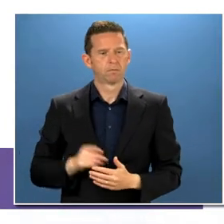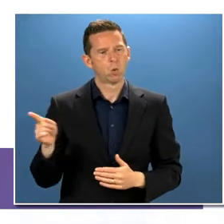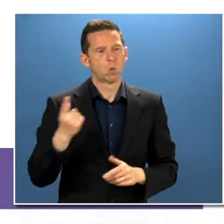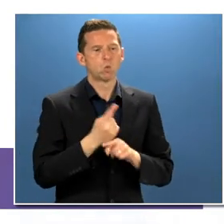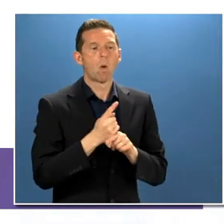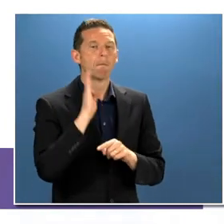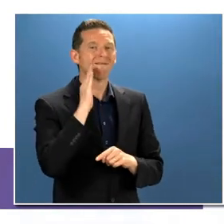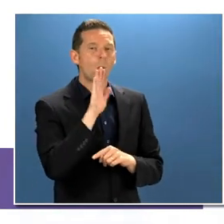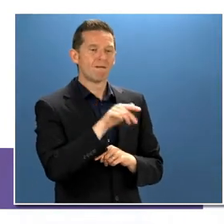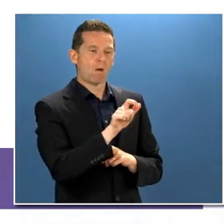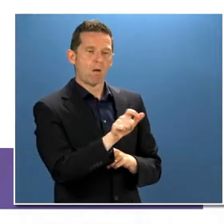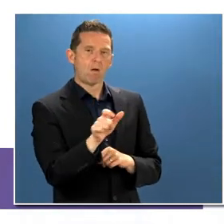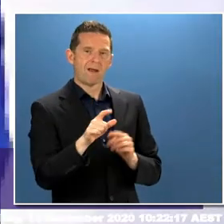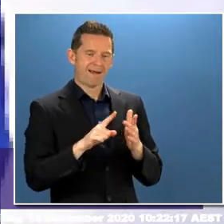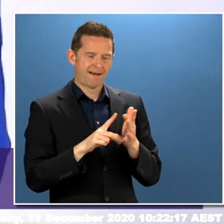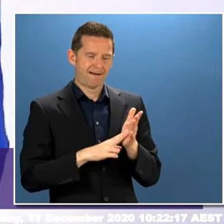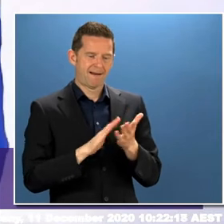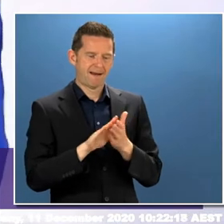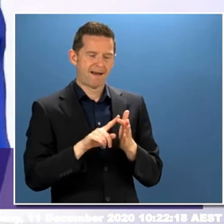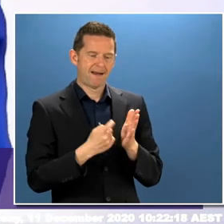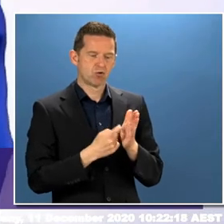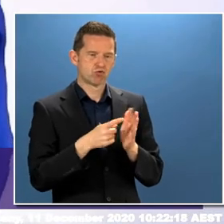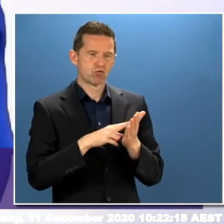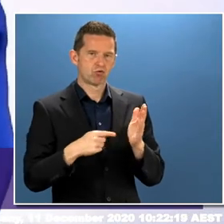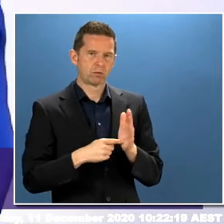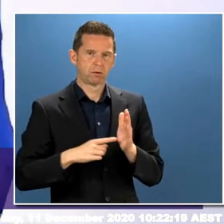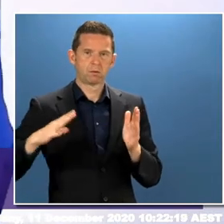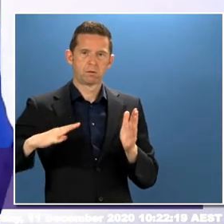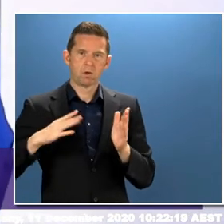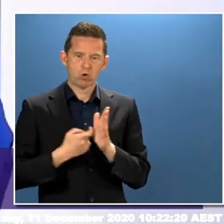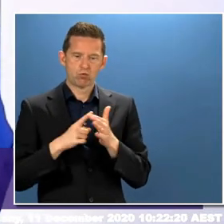exception to what might be unlawful discrimination, and inherent